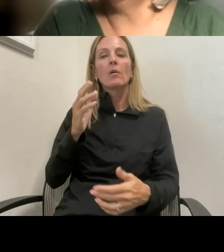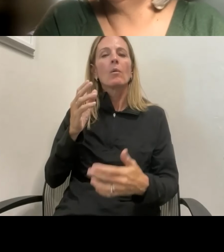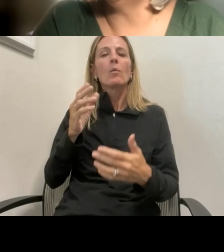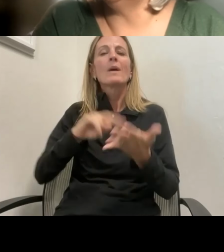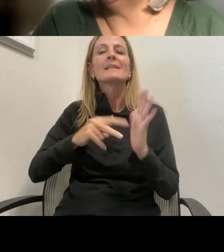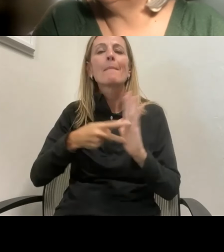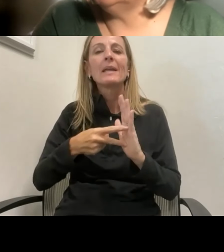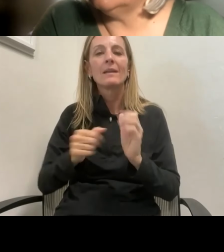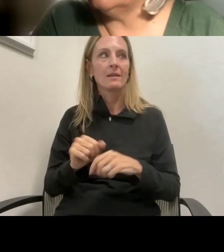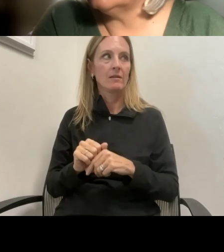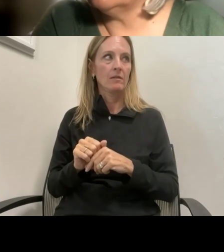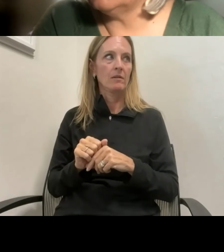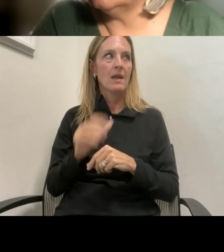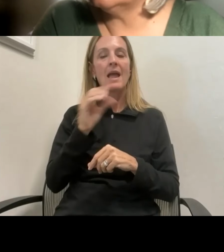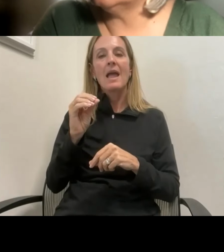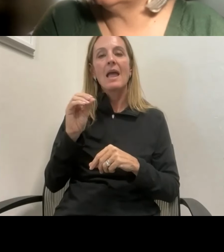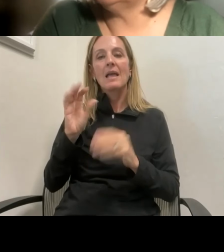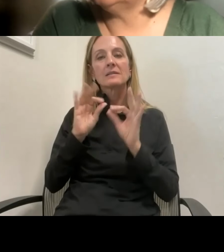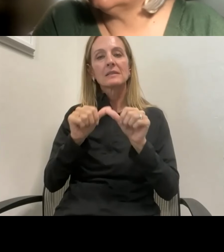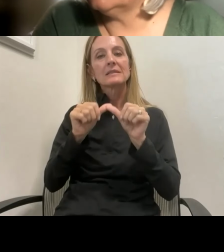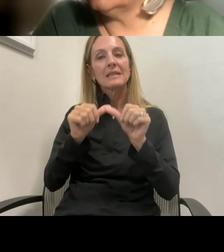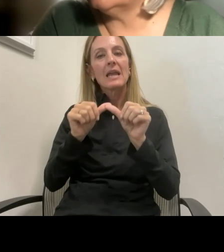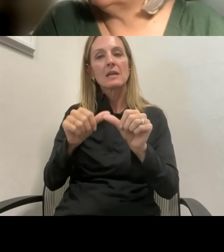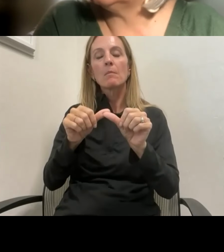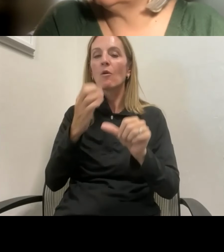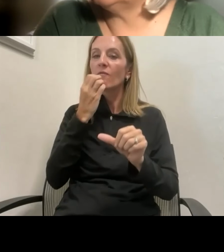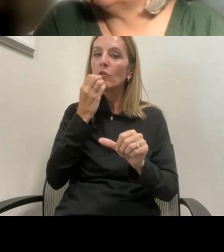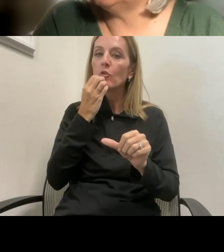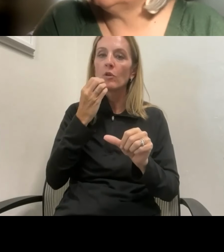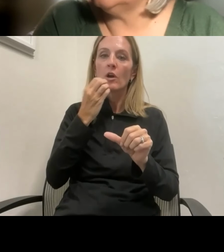sustainable food harvesting practices, food security so much comes up with that,